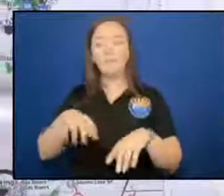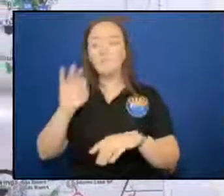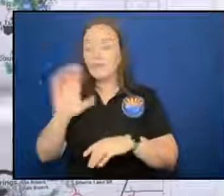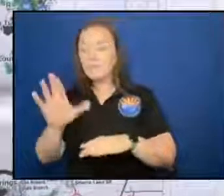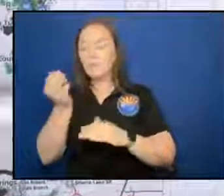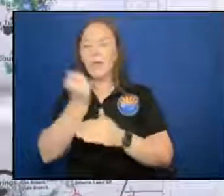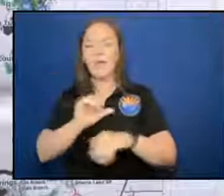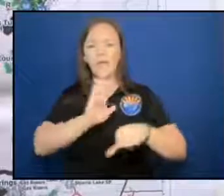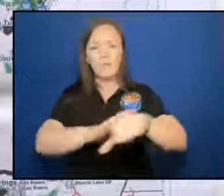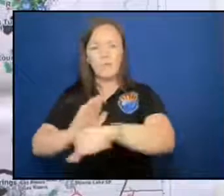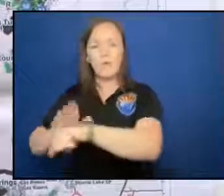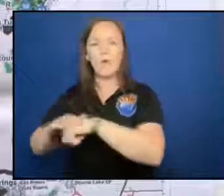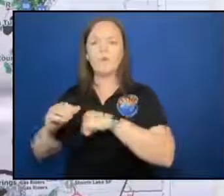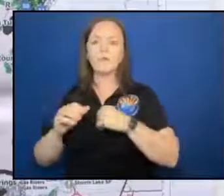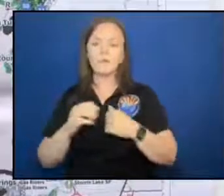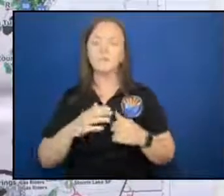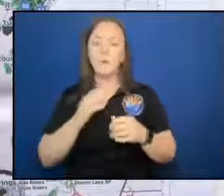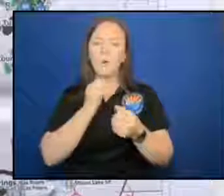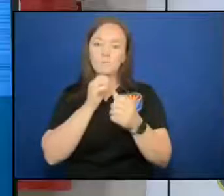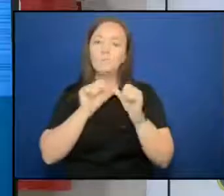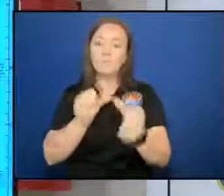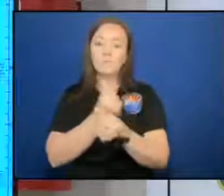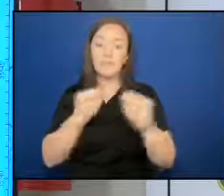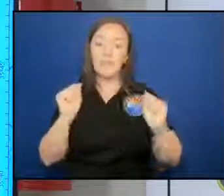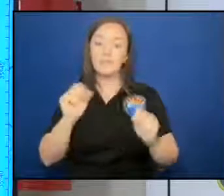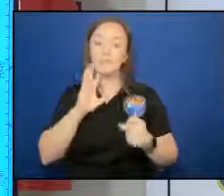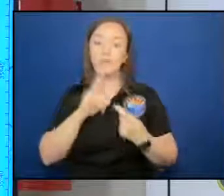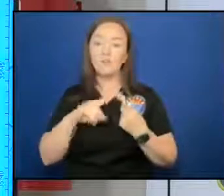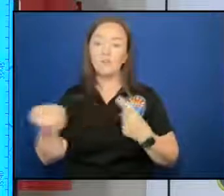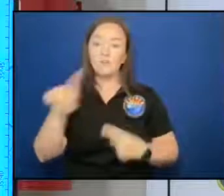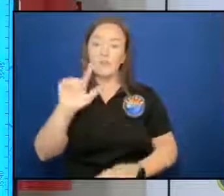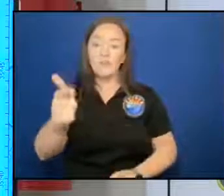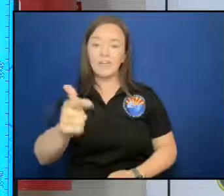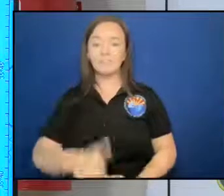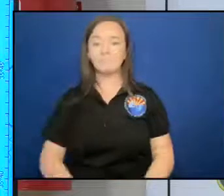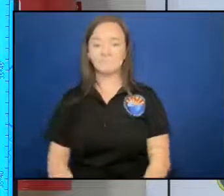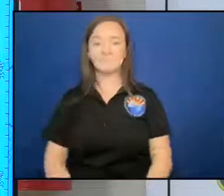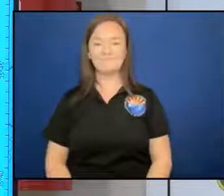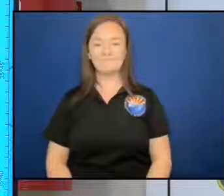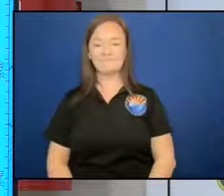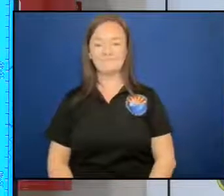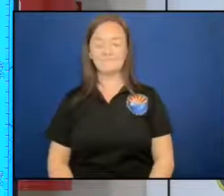AND EVEN AGAIN ON WEDNESDAY AND WE ARE STILL LOOKING FOR DECENT AMOUNT OF RAIN.